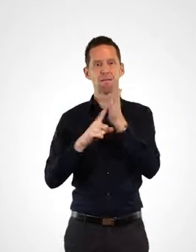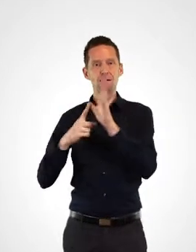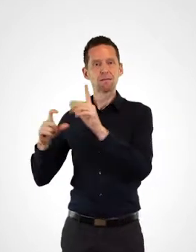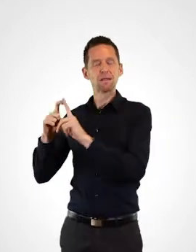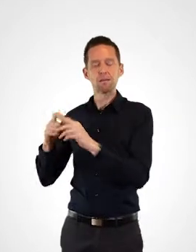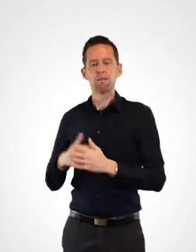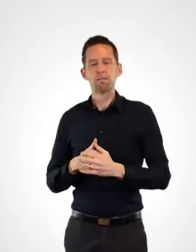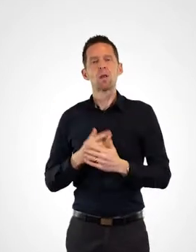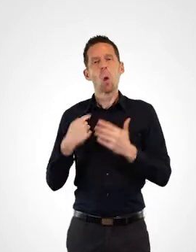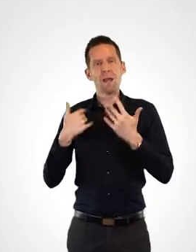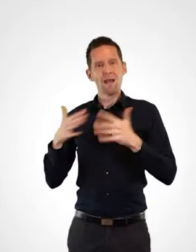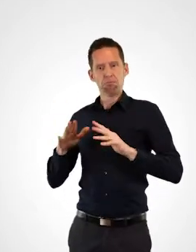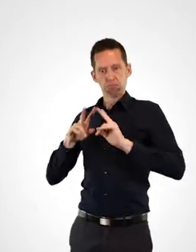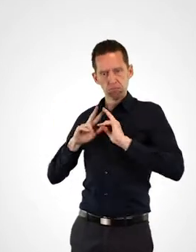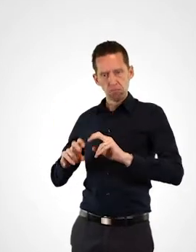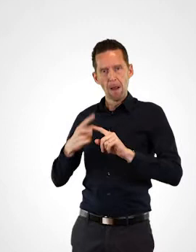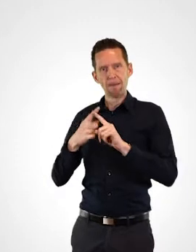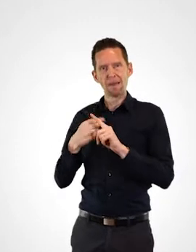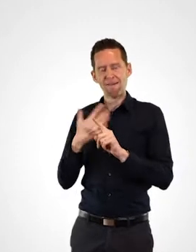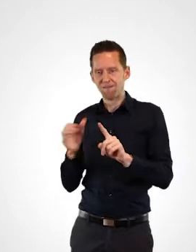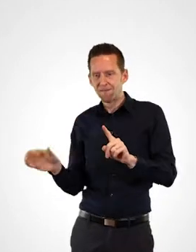where we've done some studies and developed an intervention